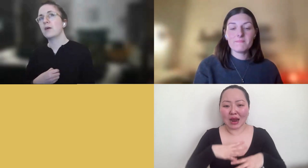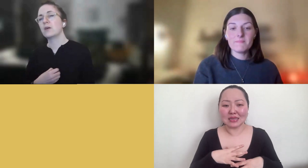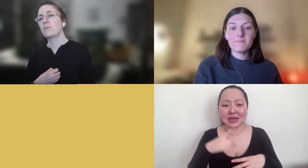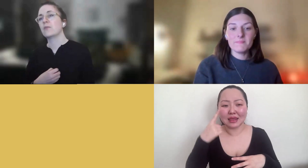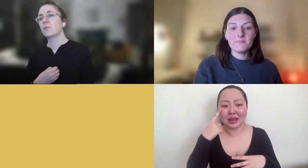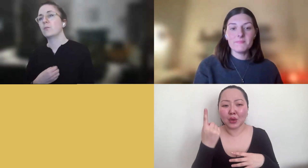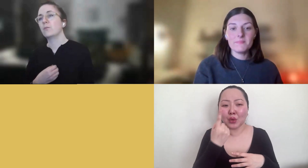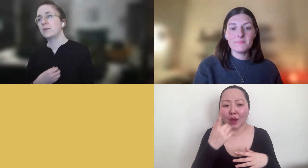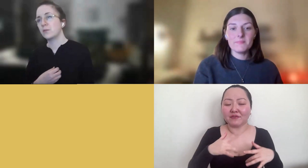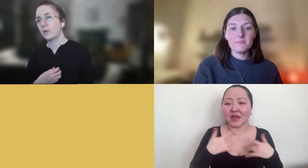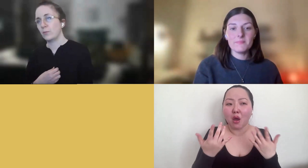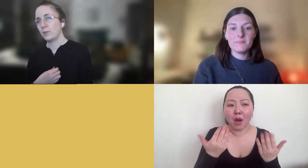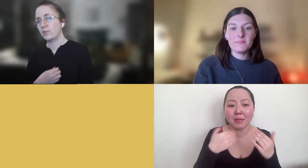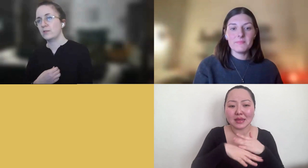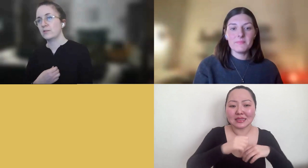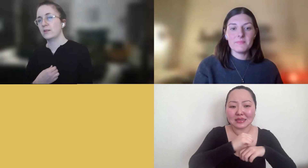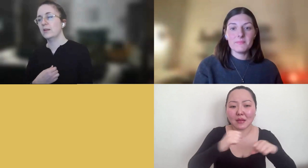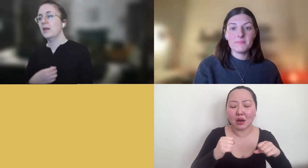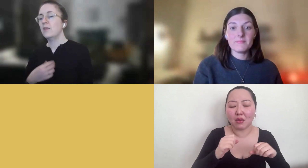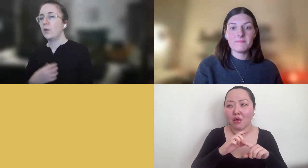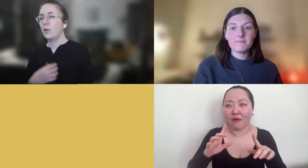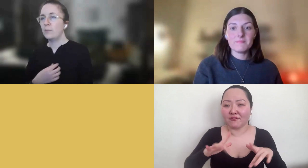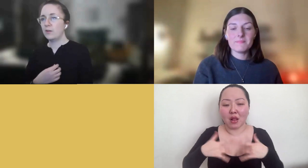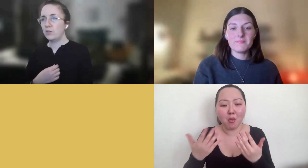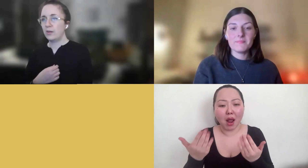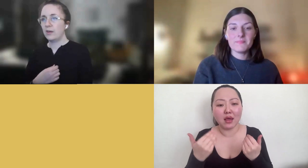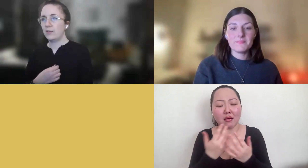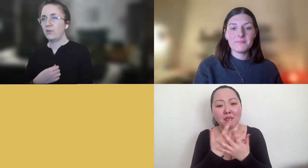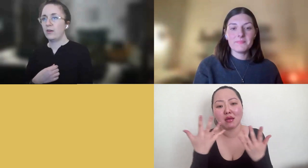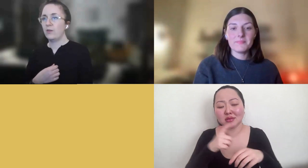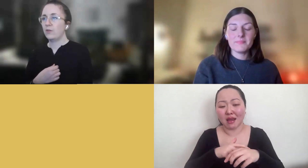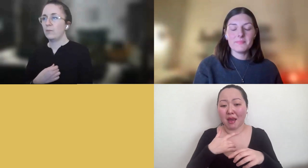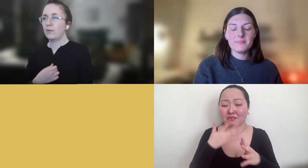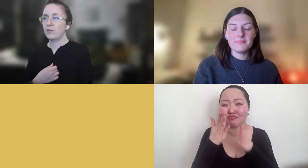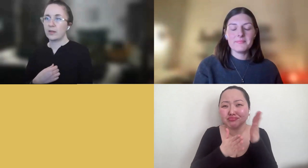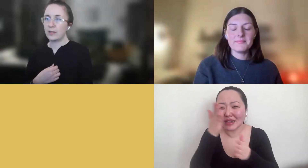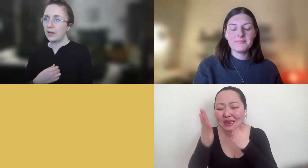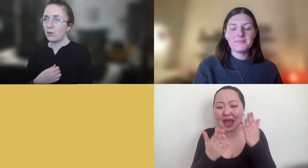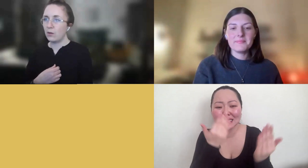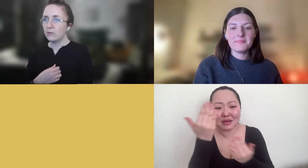The amount of times I have been to exhibitions and the only bench you get is a film that is an hour